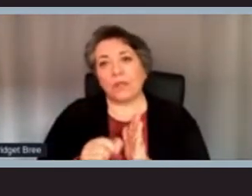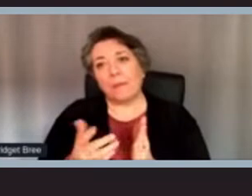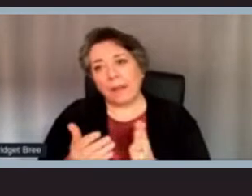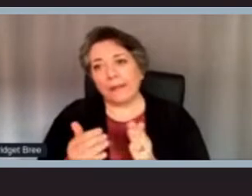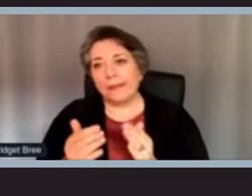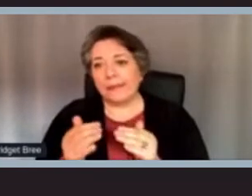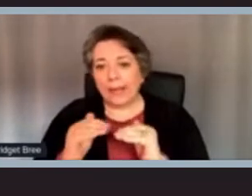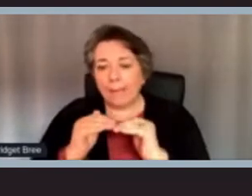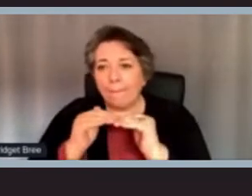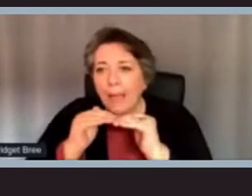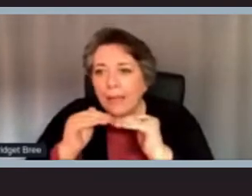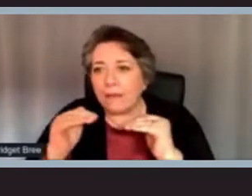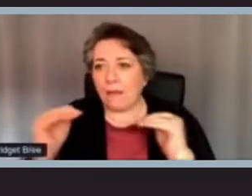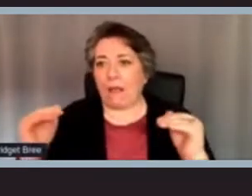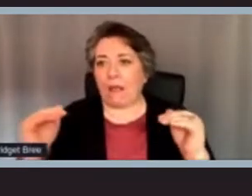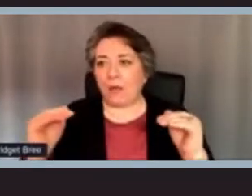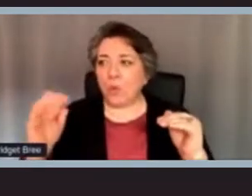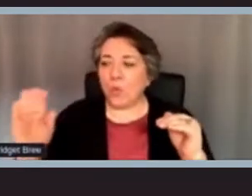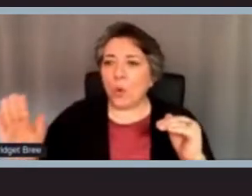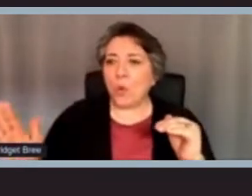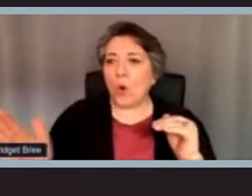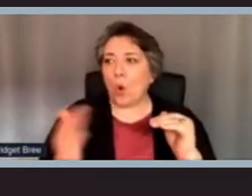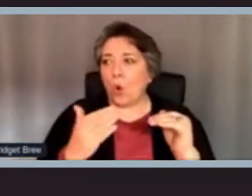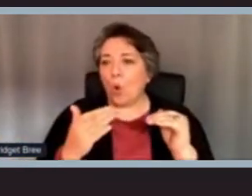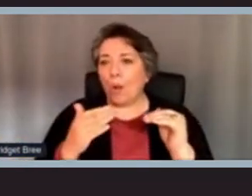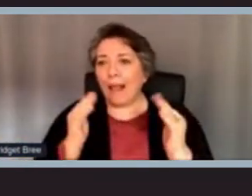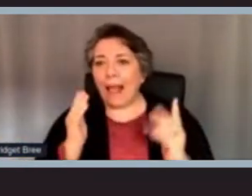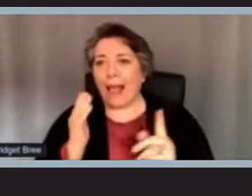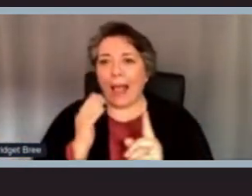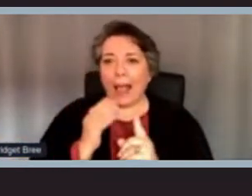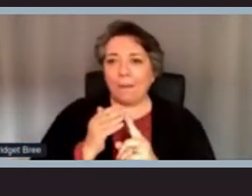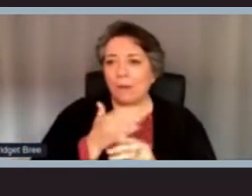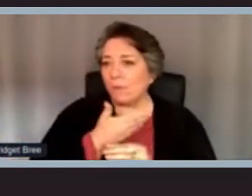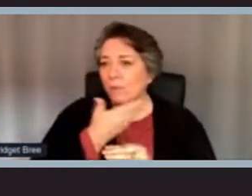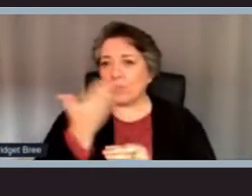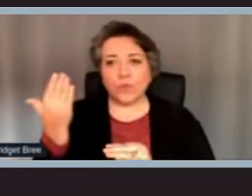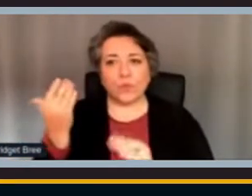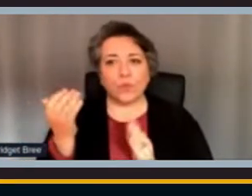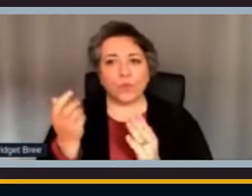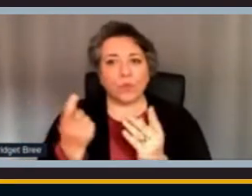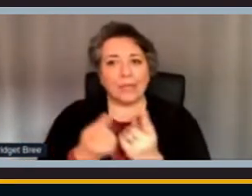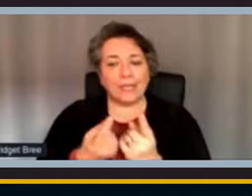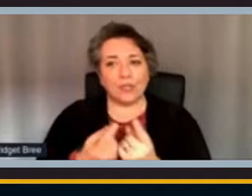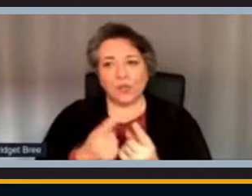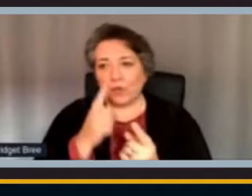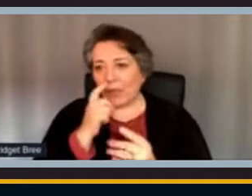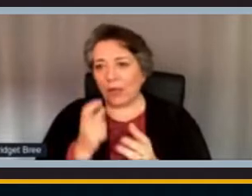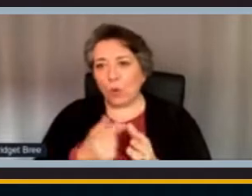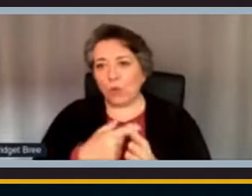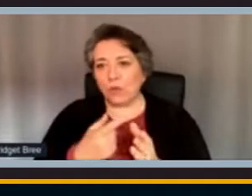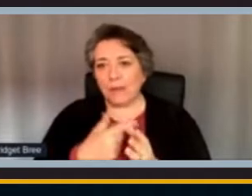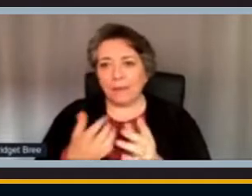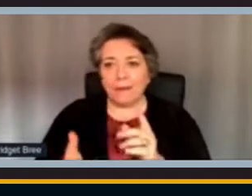everyone's aiming to have no issues which can be detected automatically, then that's going to be quite a step forward.